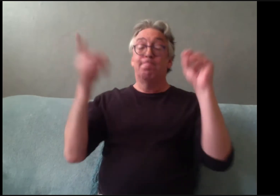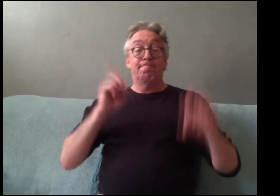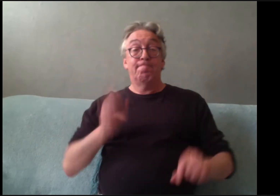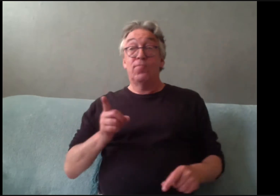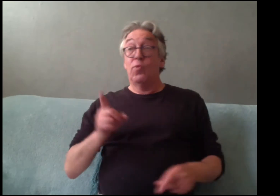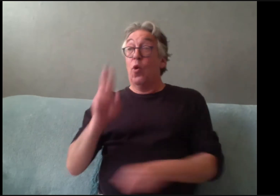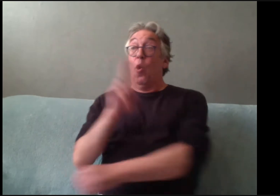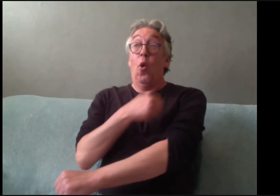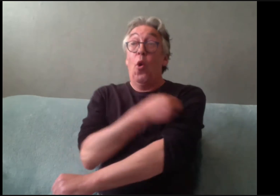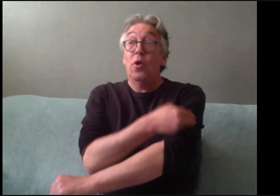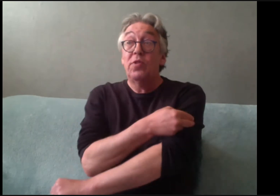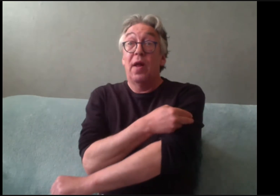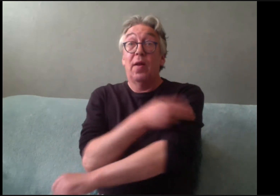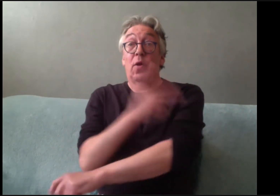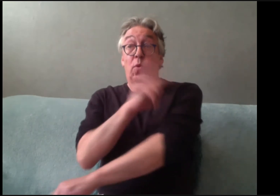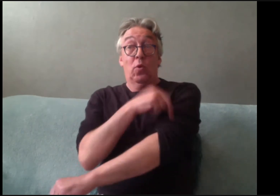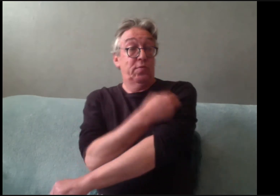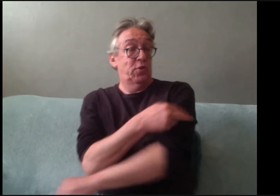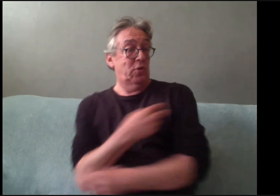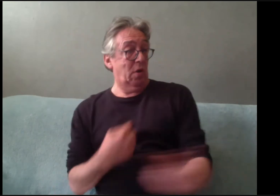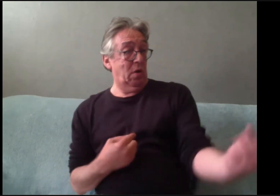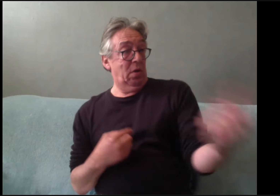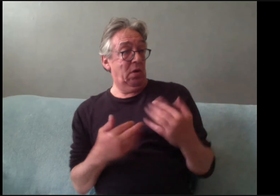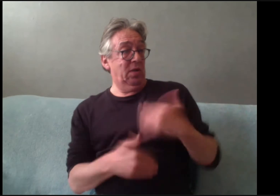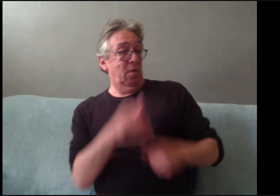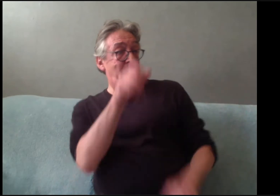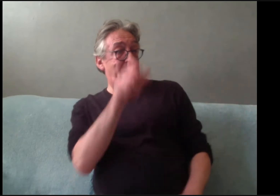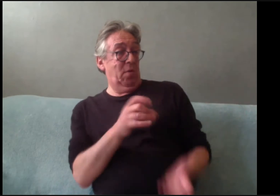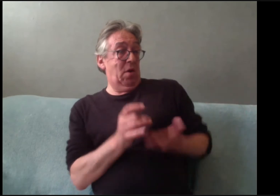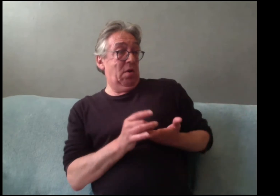The government must answer that this isn't the case.